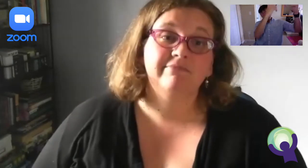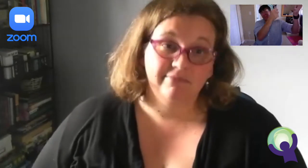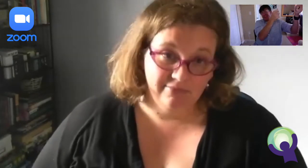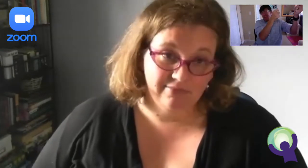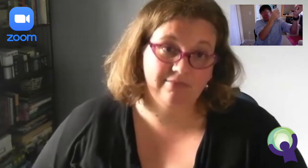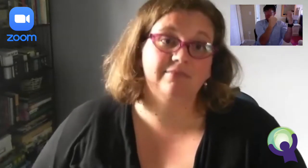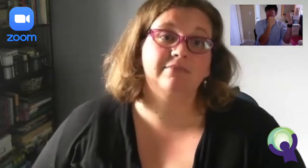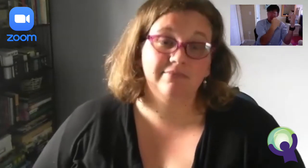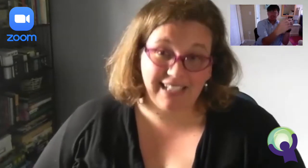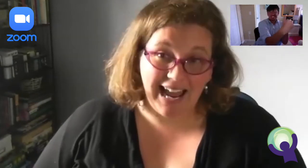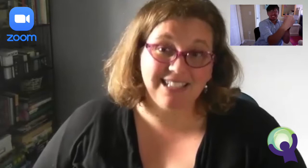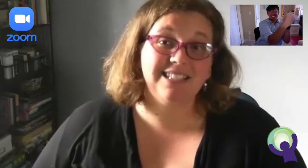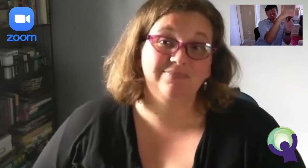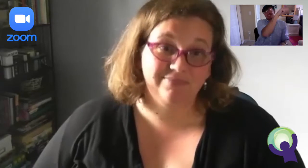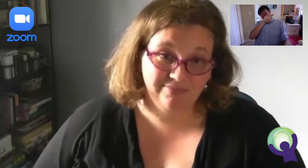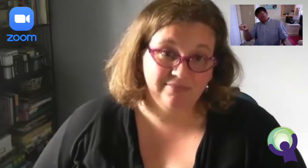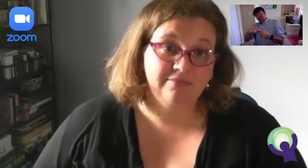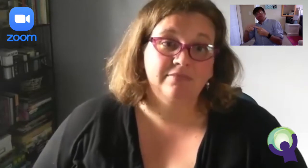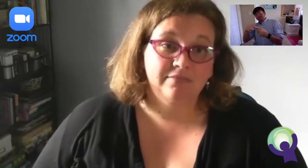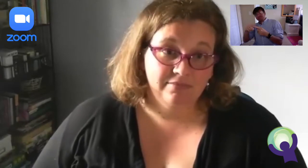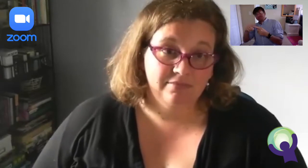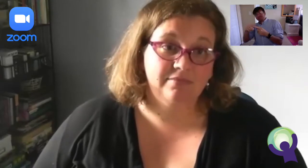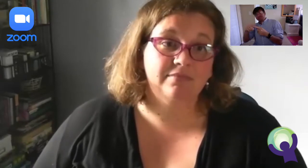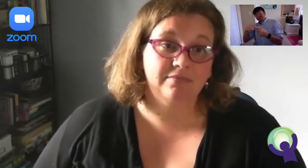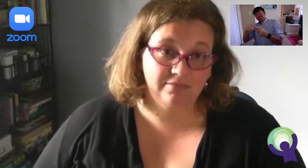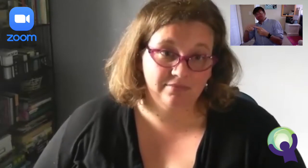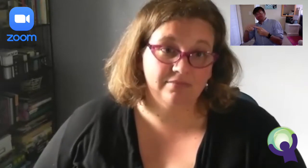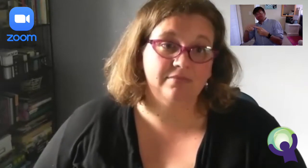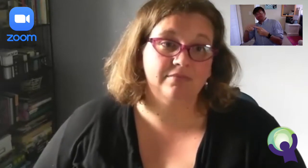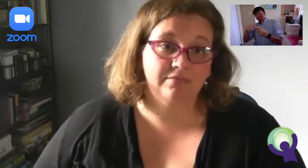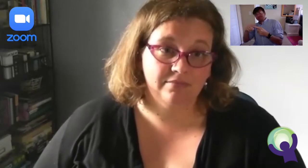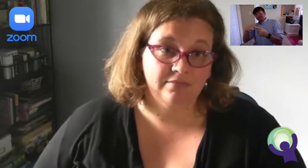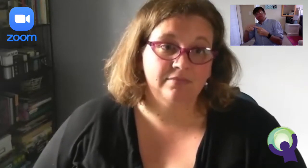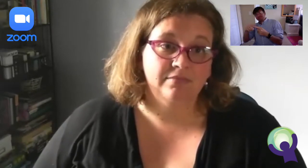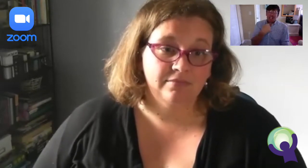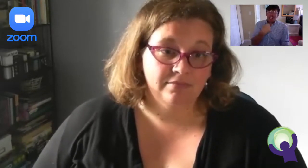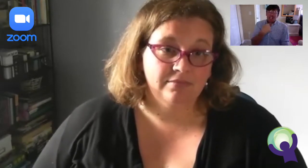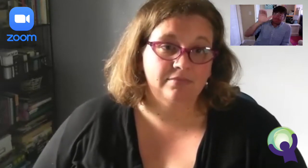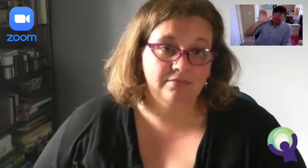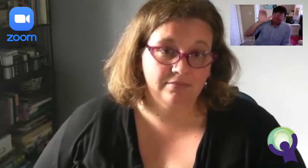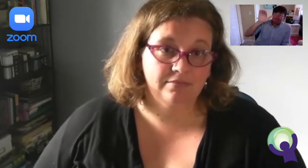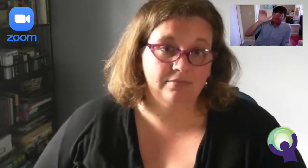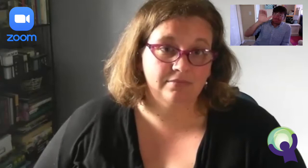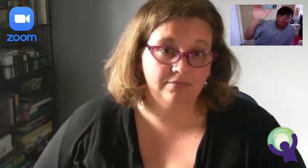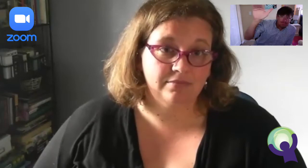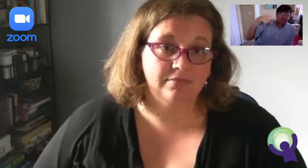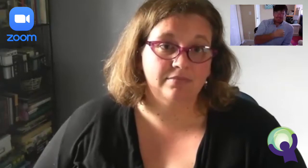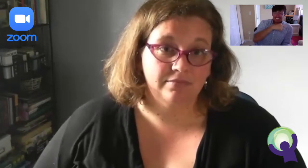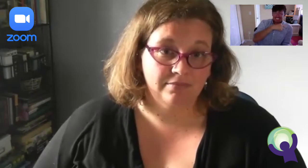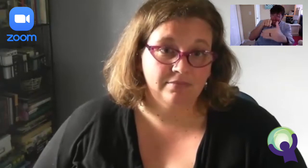education and having access to information. You just have--taking your advice and